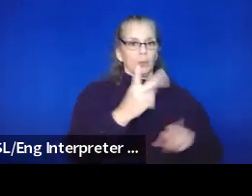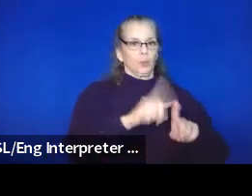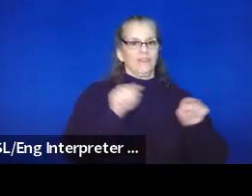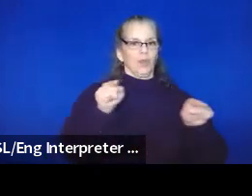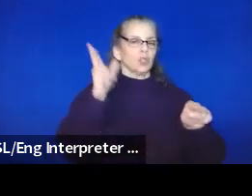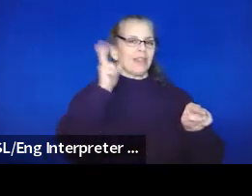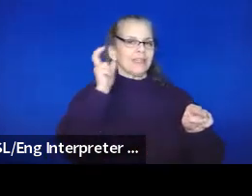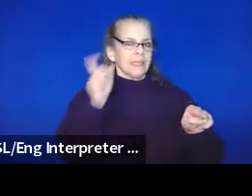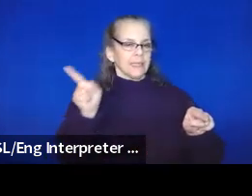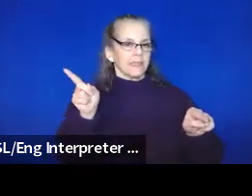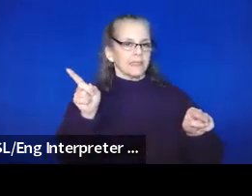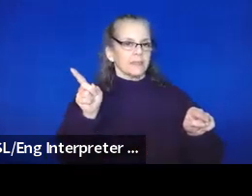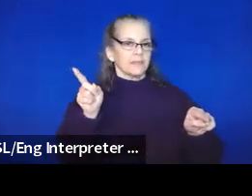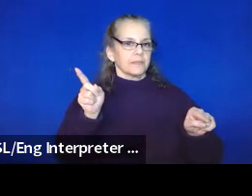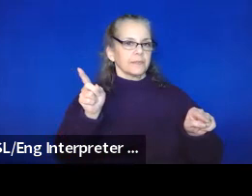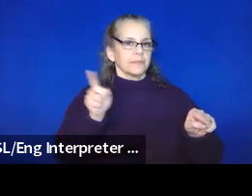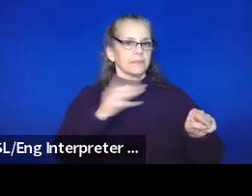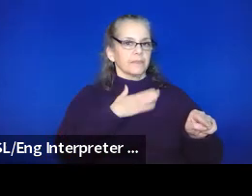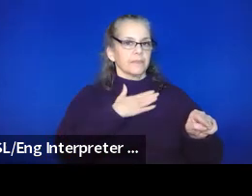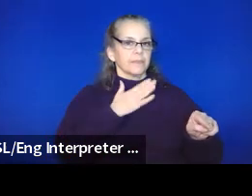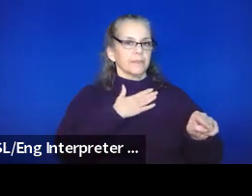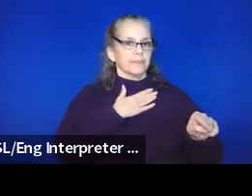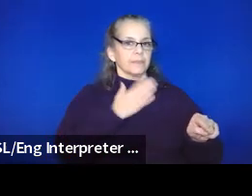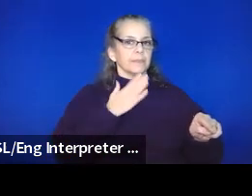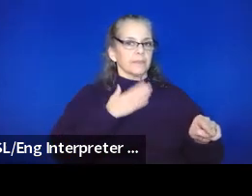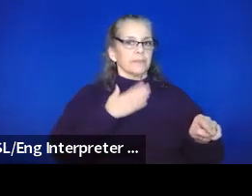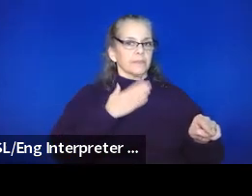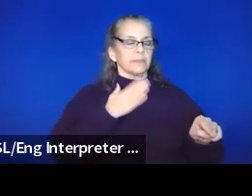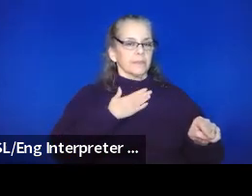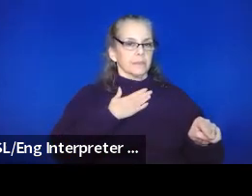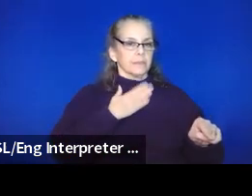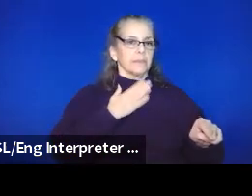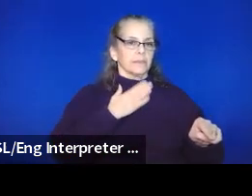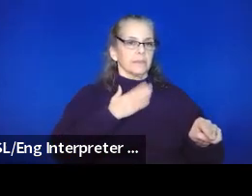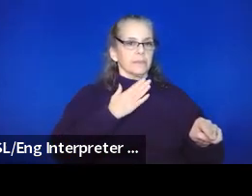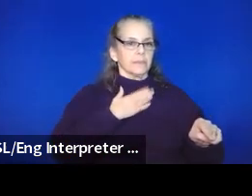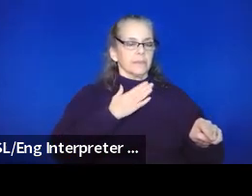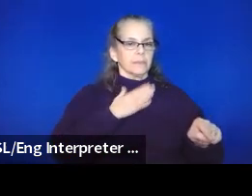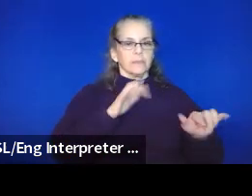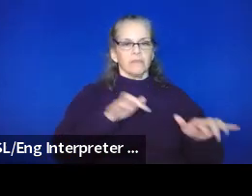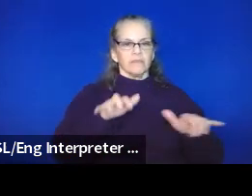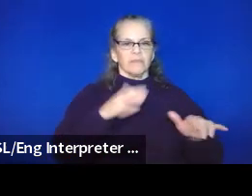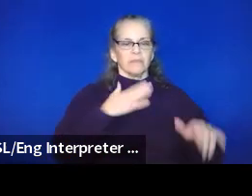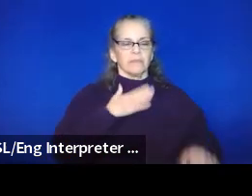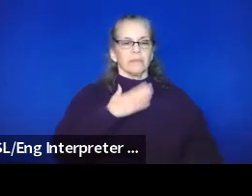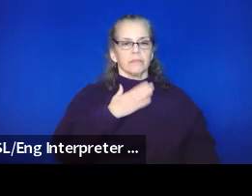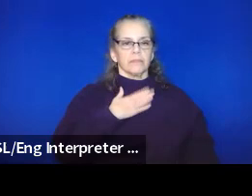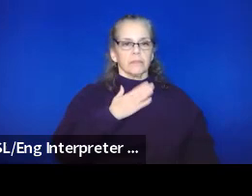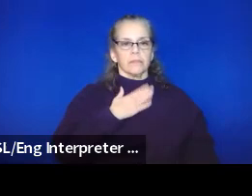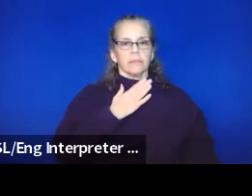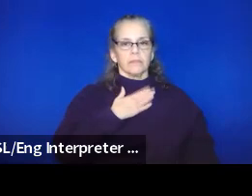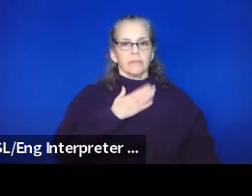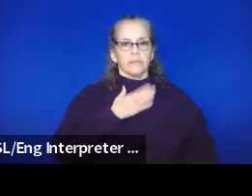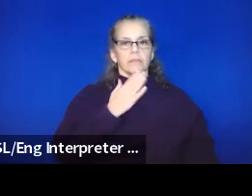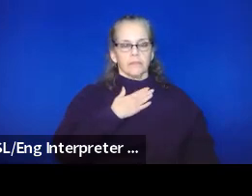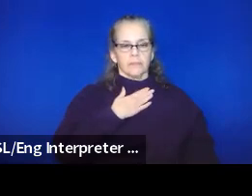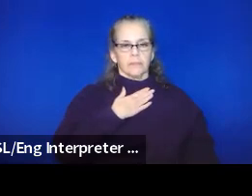[Piano music playing "Mary had a little lamb"]